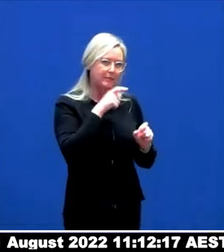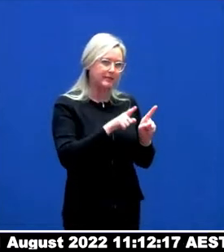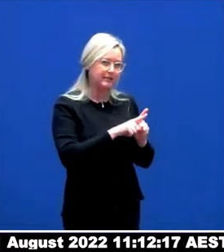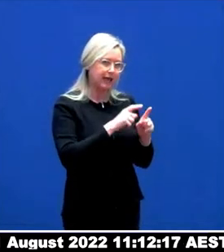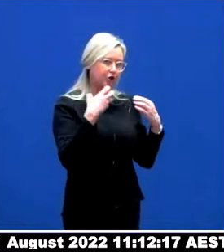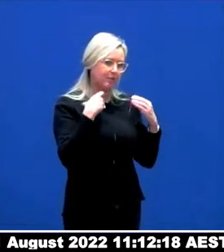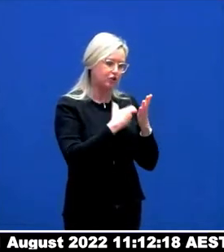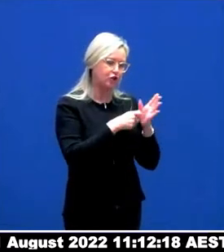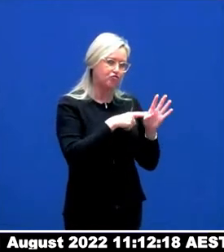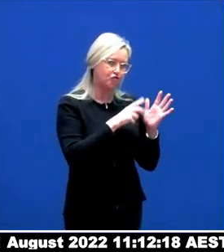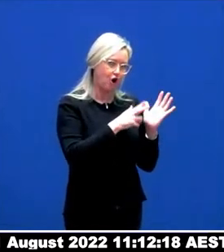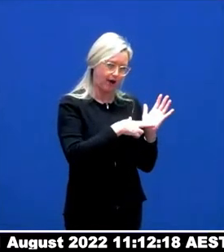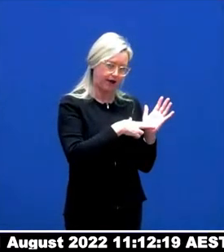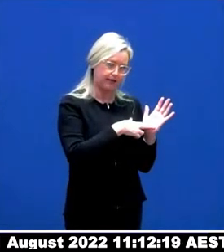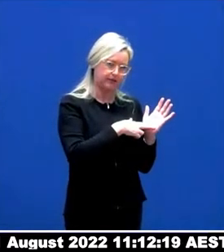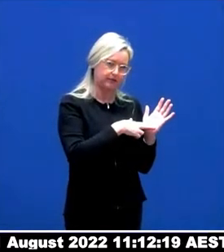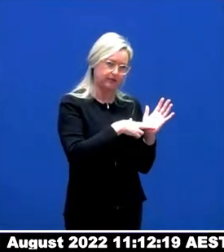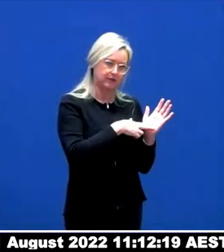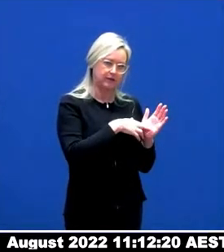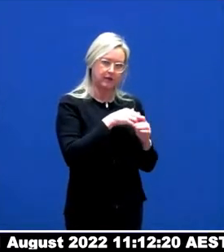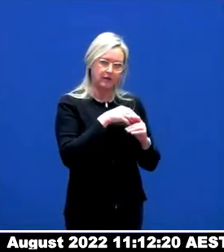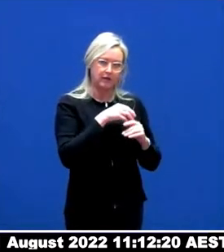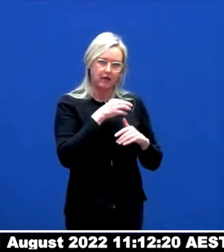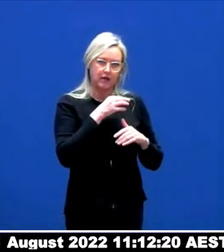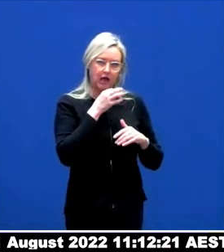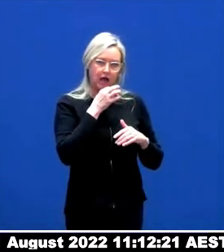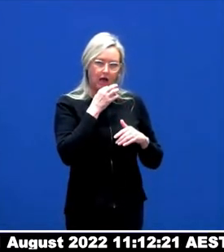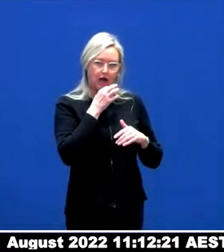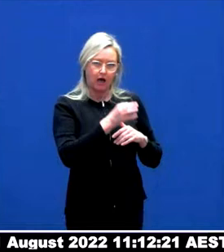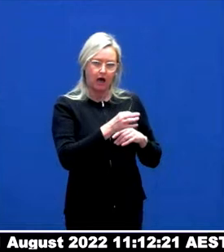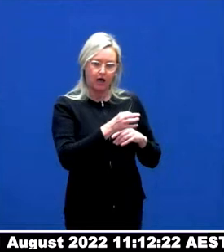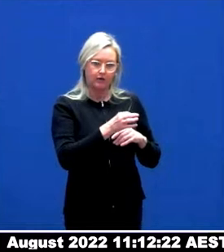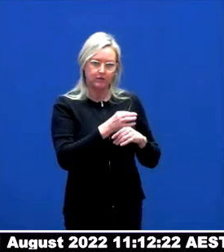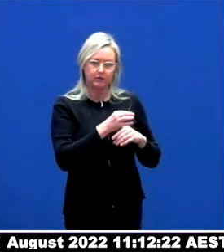Question mark? MATTHEW FLAVEL: And - What follows from that?